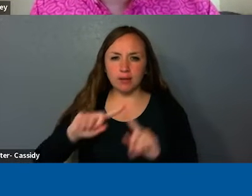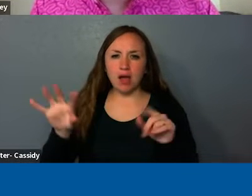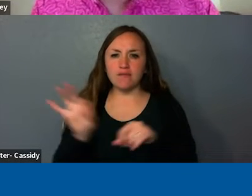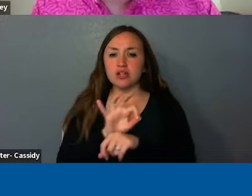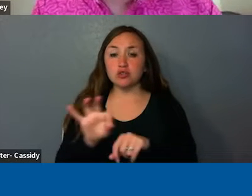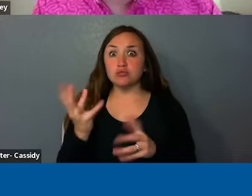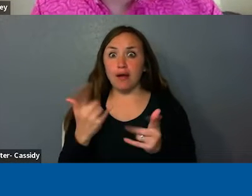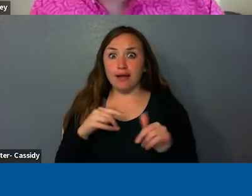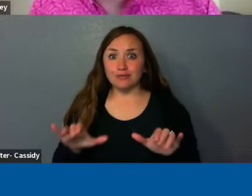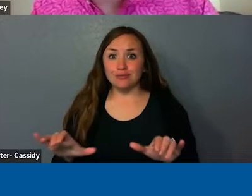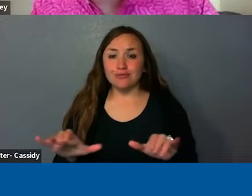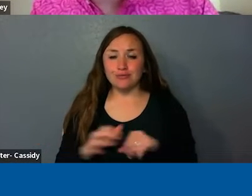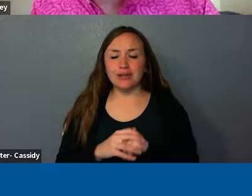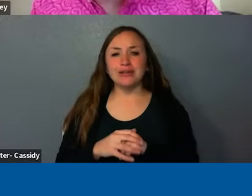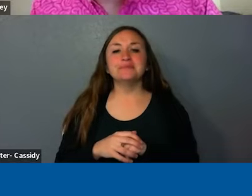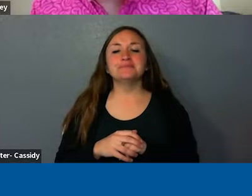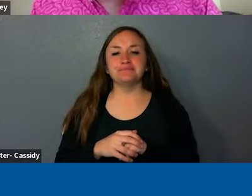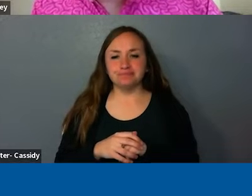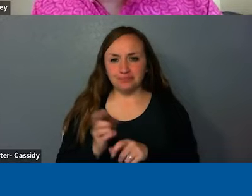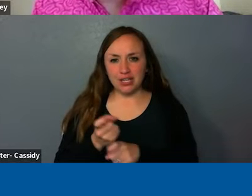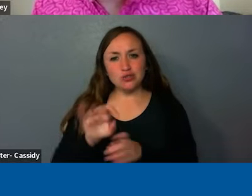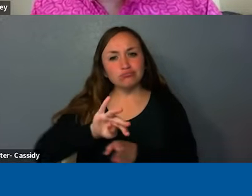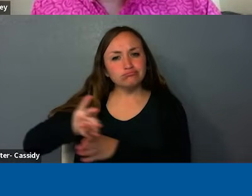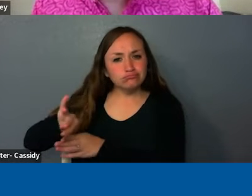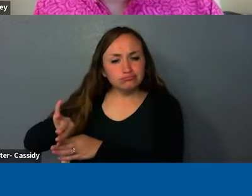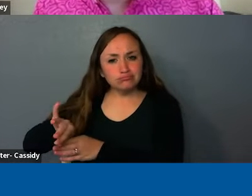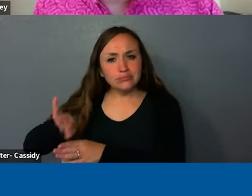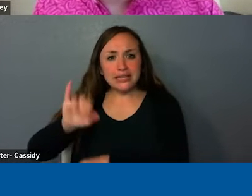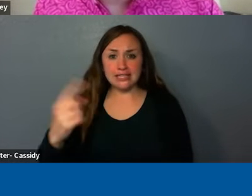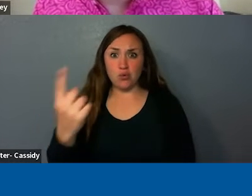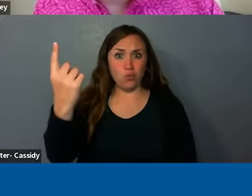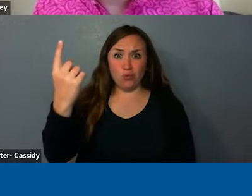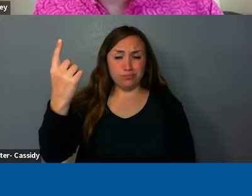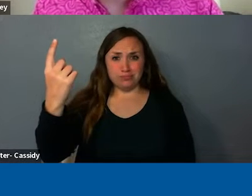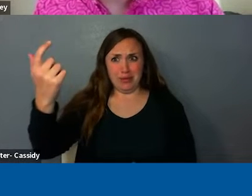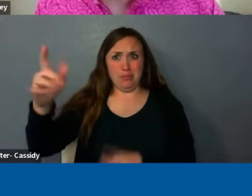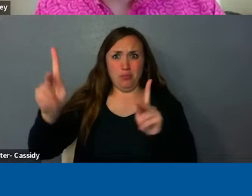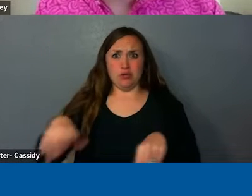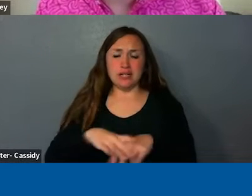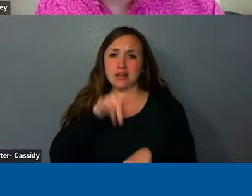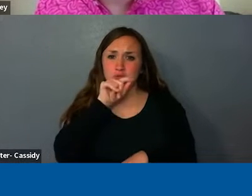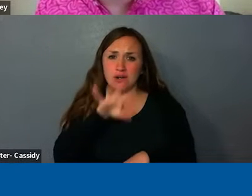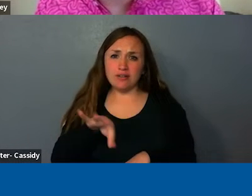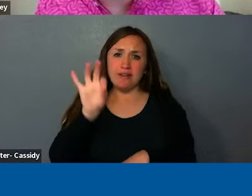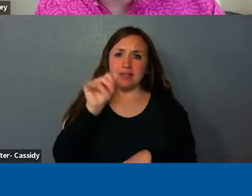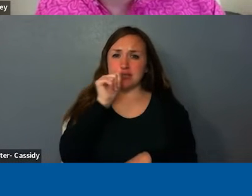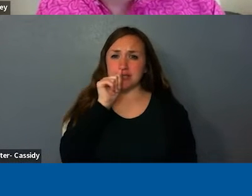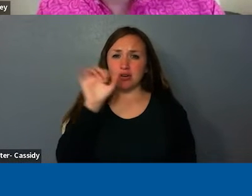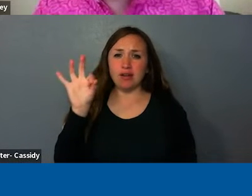but you know, jokes aside, this is some random person on Twitter who discovered this kind of secret feature and is using it